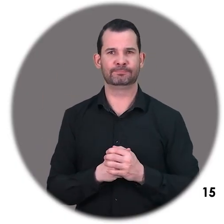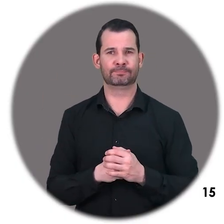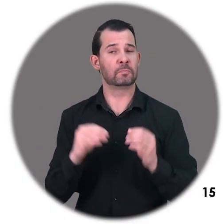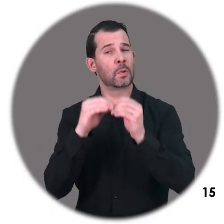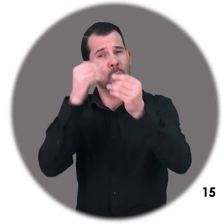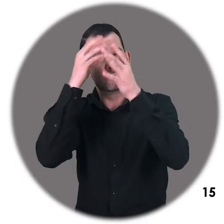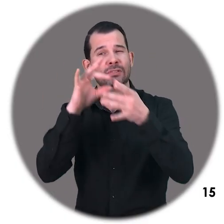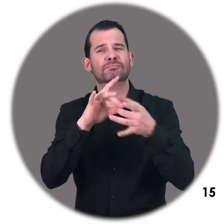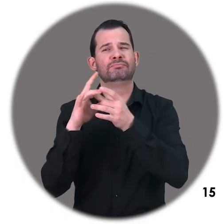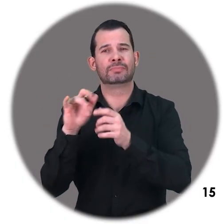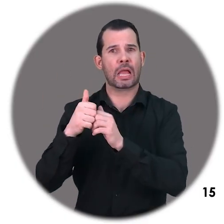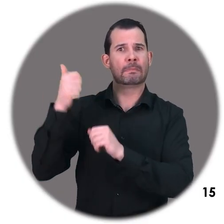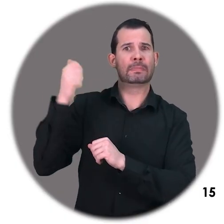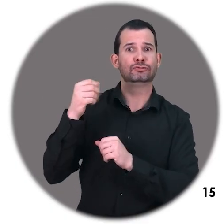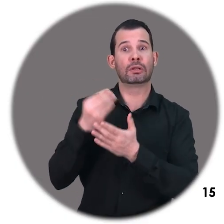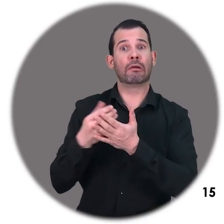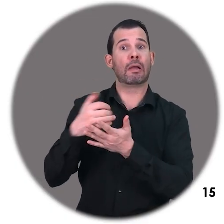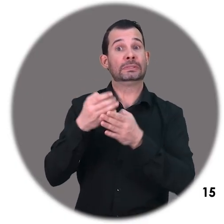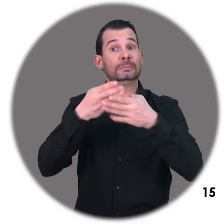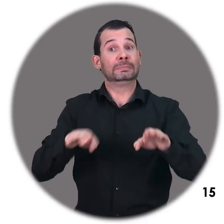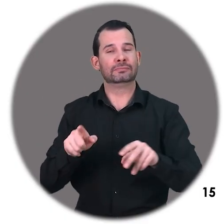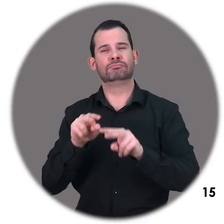For more information on pension income splitting,